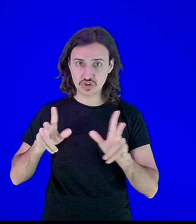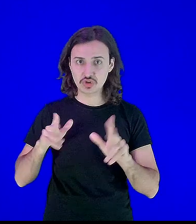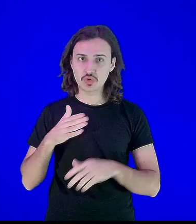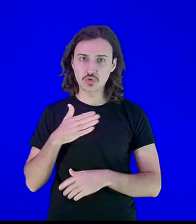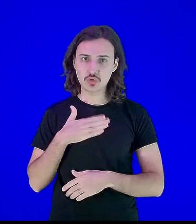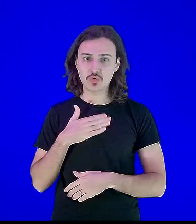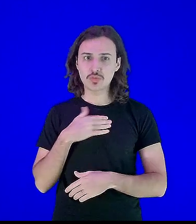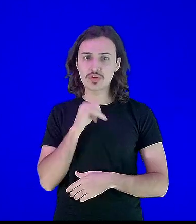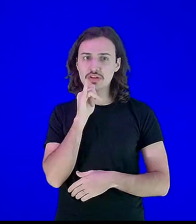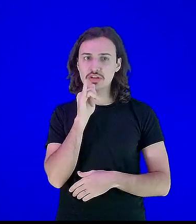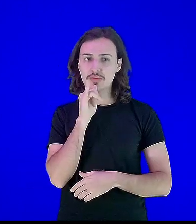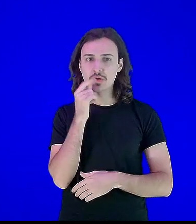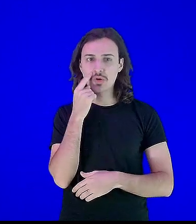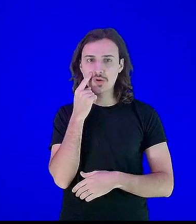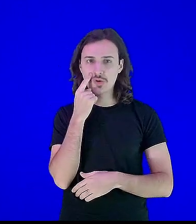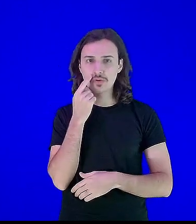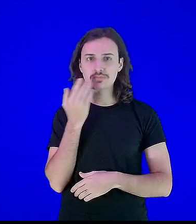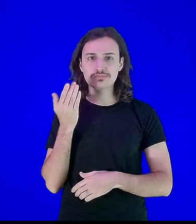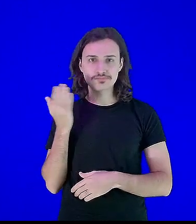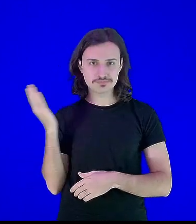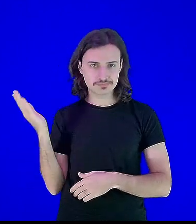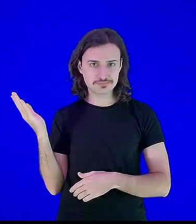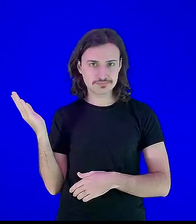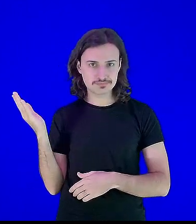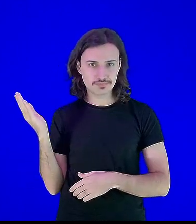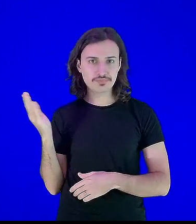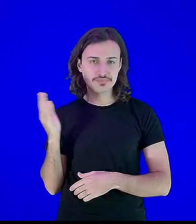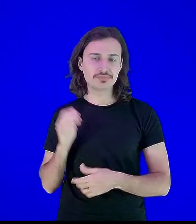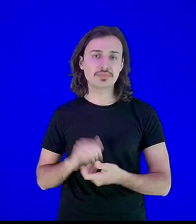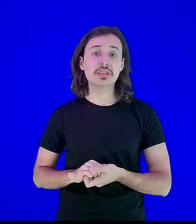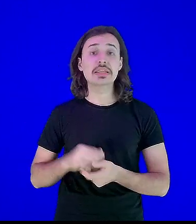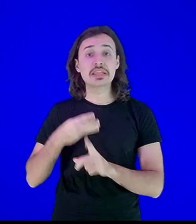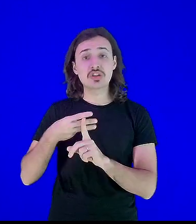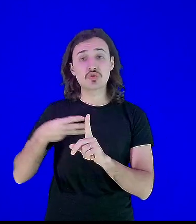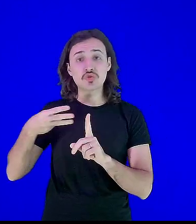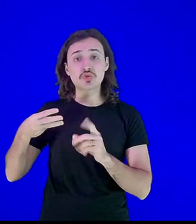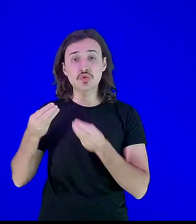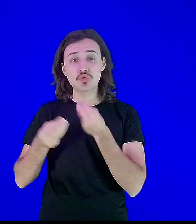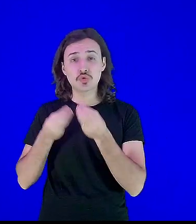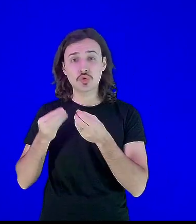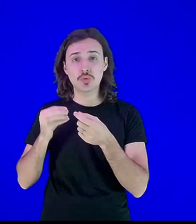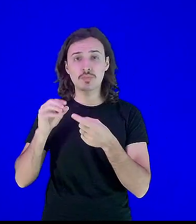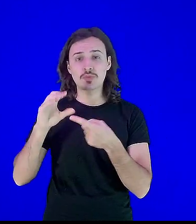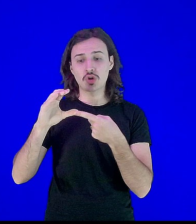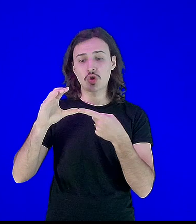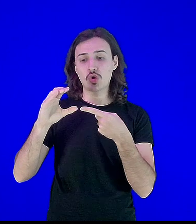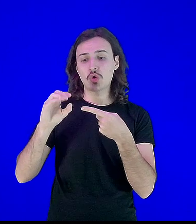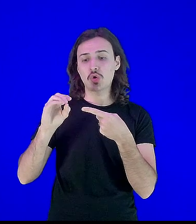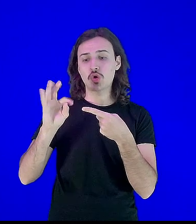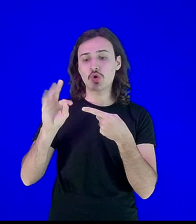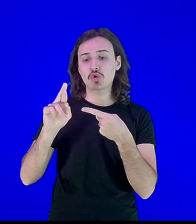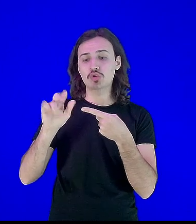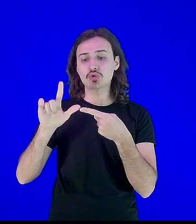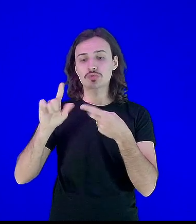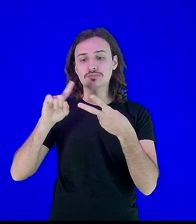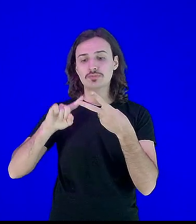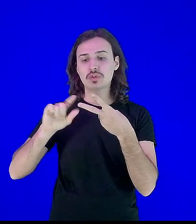for you, if you are using a Windows, it will be "control" "alt" "alt" "p" so, let's do it.